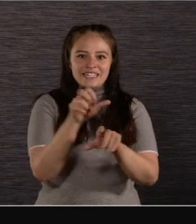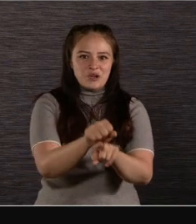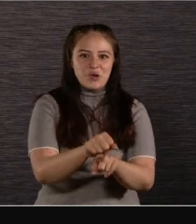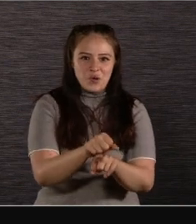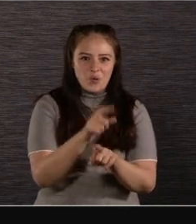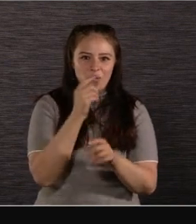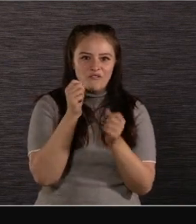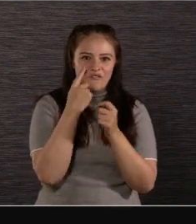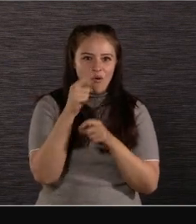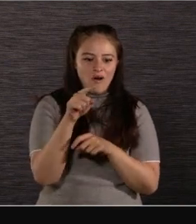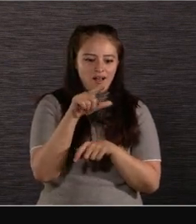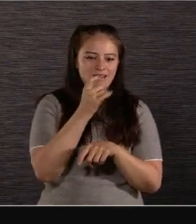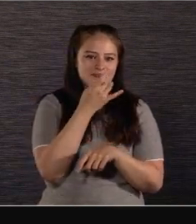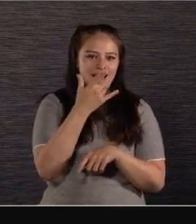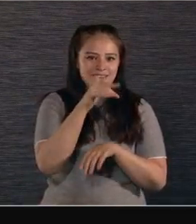Light the Night it's going to be incredible.